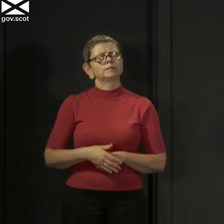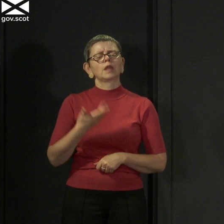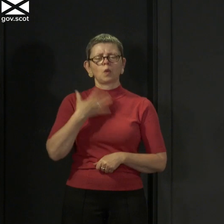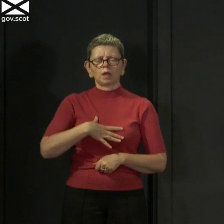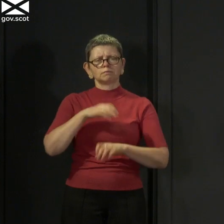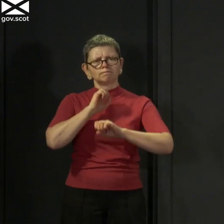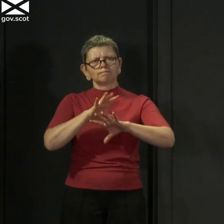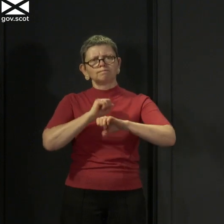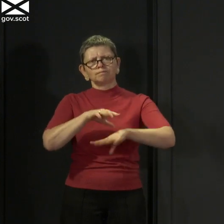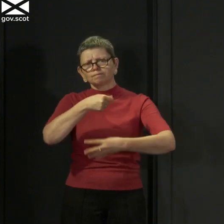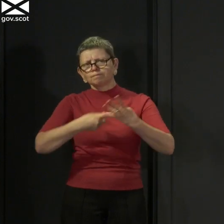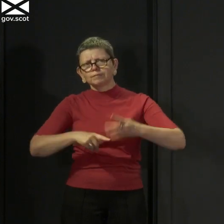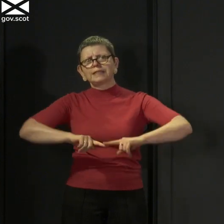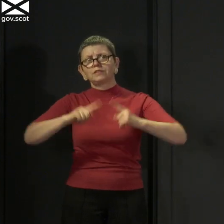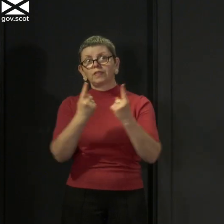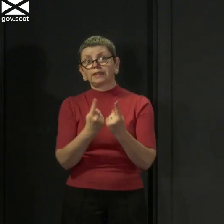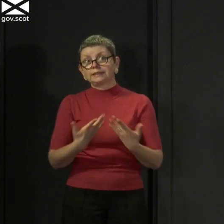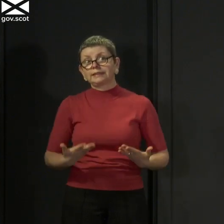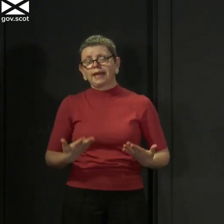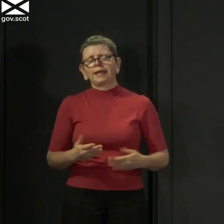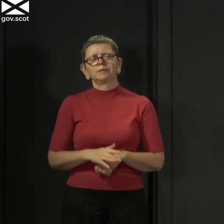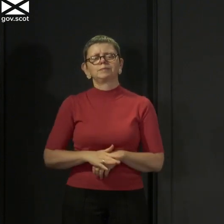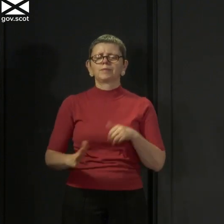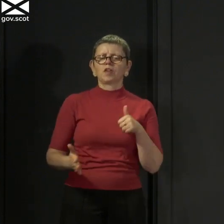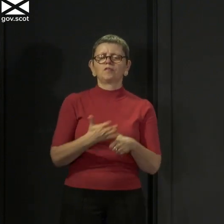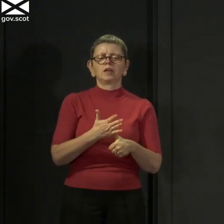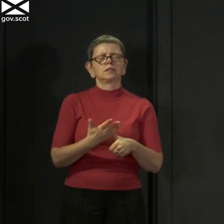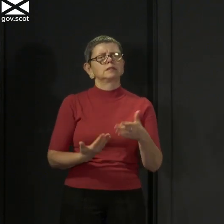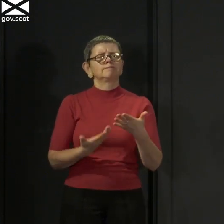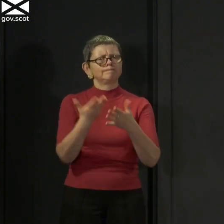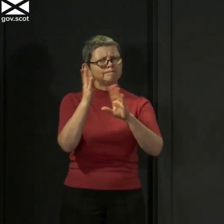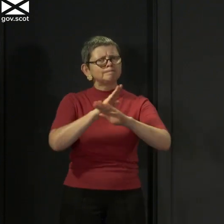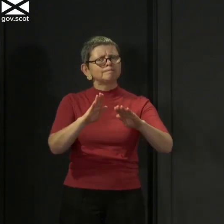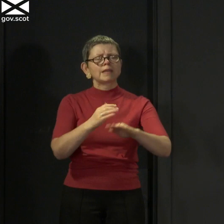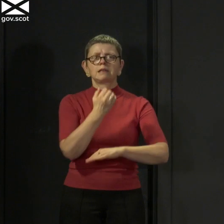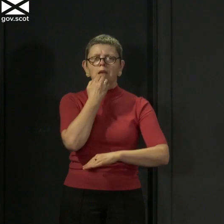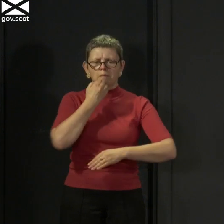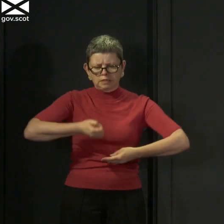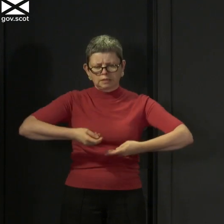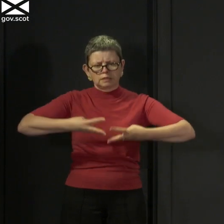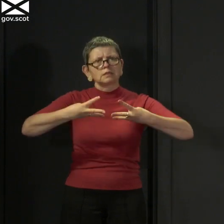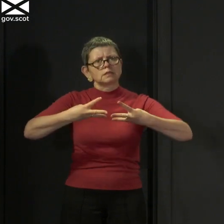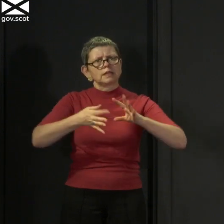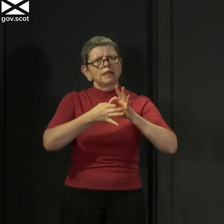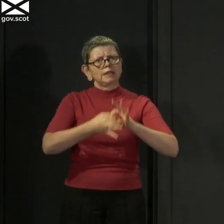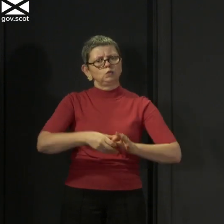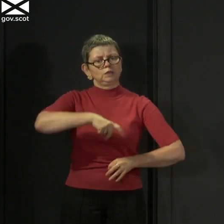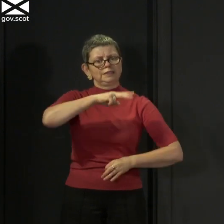First, as I always do, I will update you on some of the key statistics in relation to COVID-19 in Scotland.